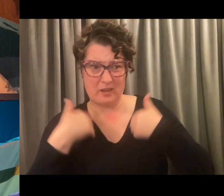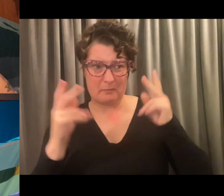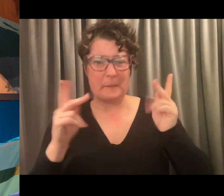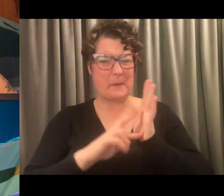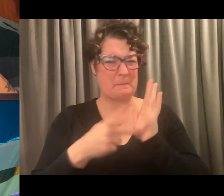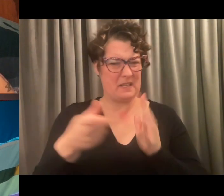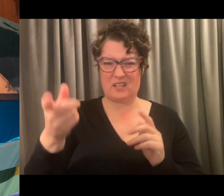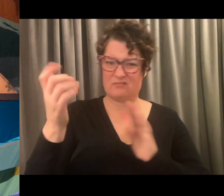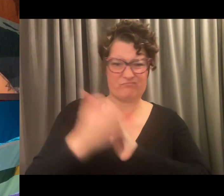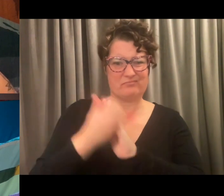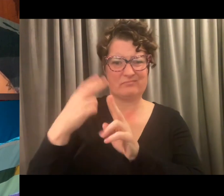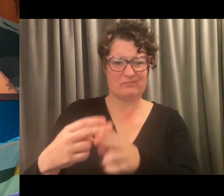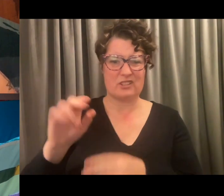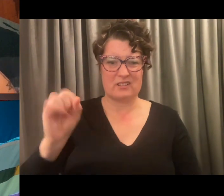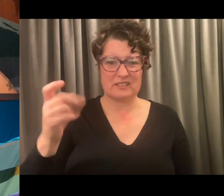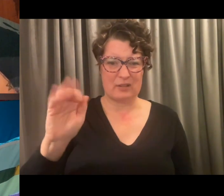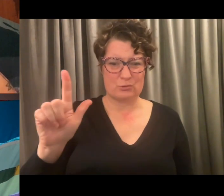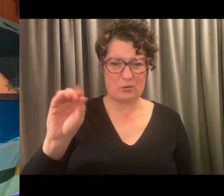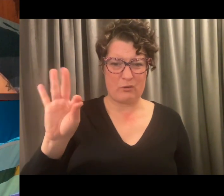Rebekah: Oh my gosh. Nomy: We need each other across these generations.